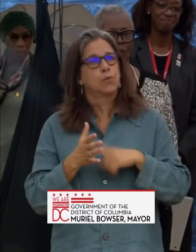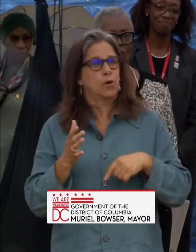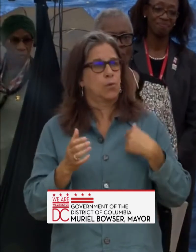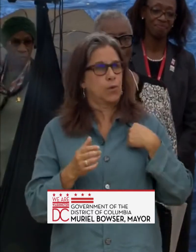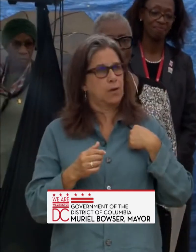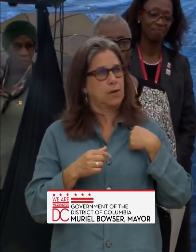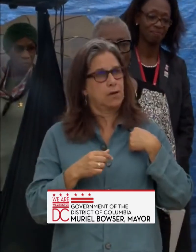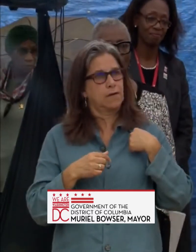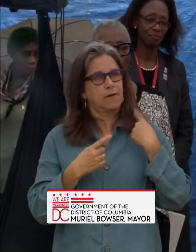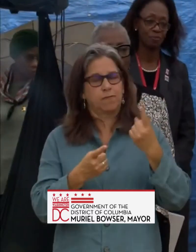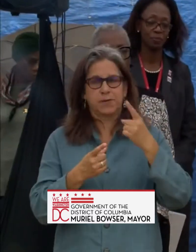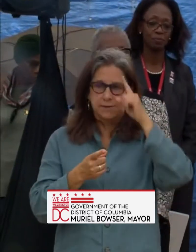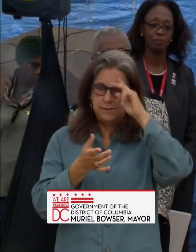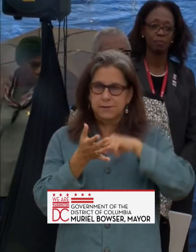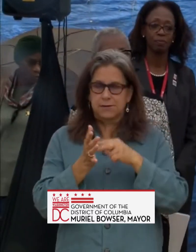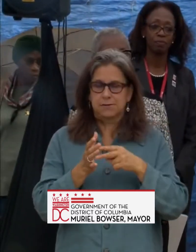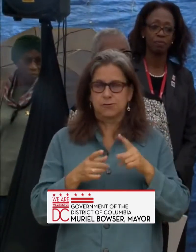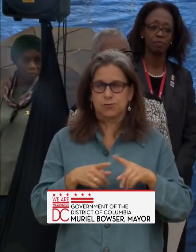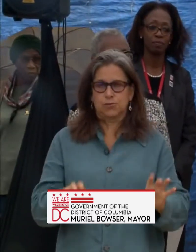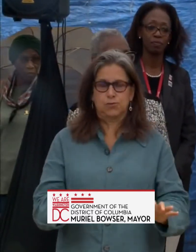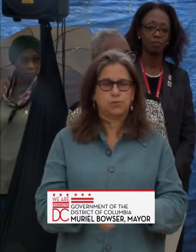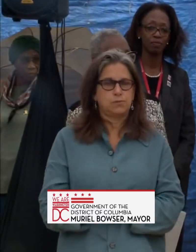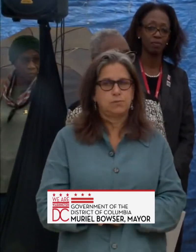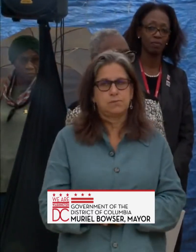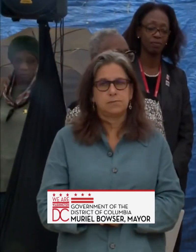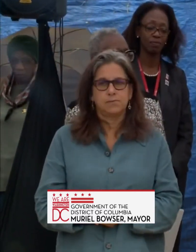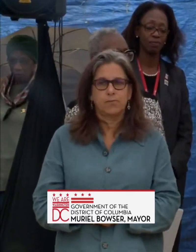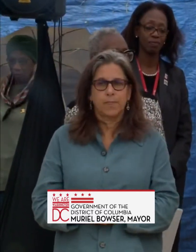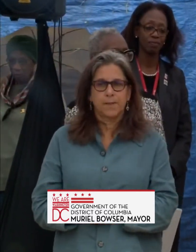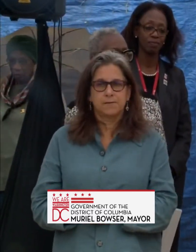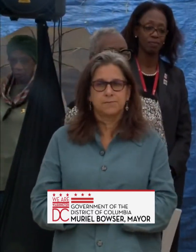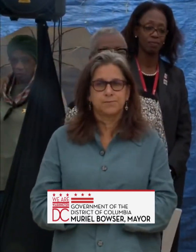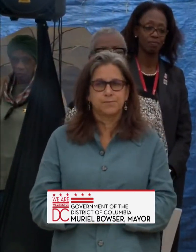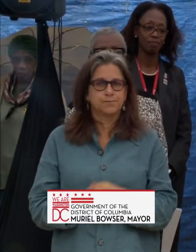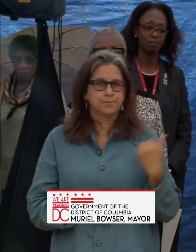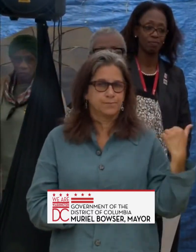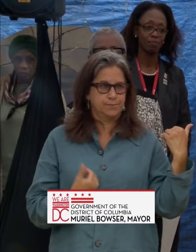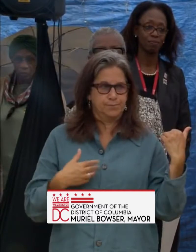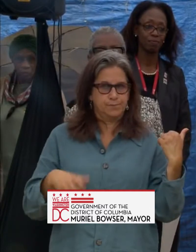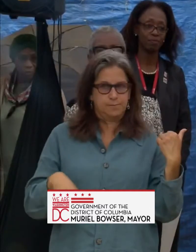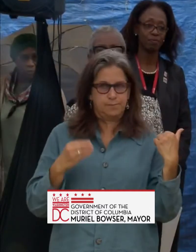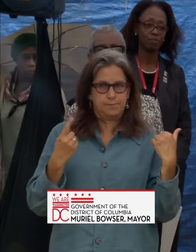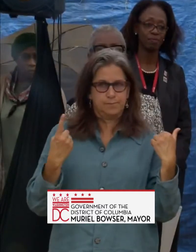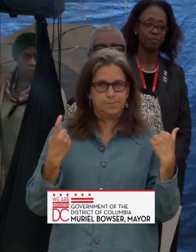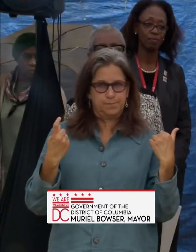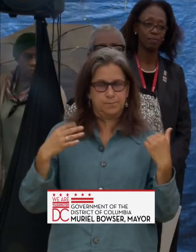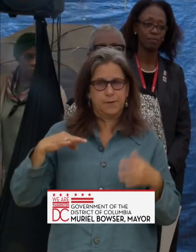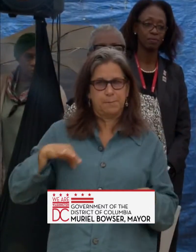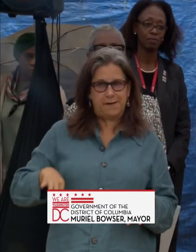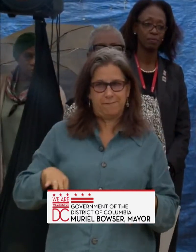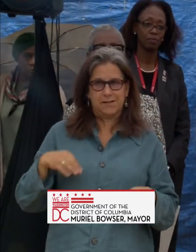THANK YOU. LET ME JUST ADD ANOTHER BENEFIT OF HAVING SMALLER FACILITIES